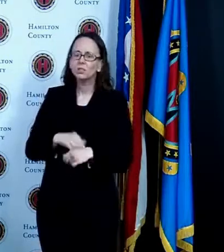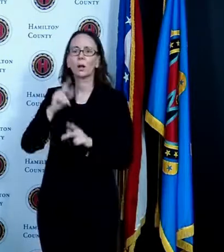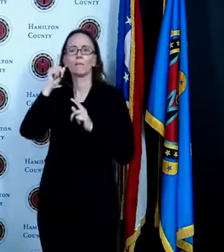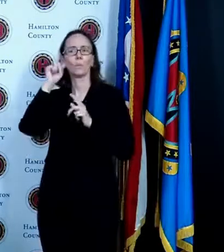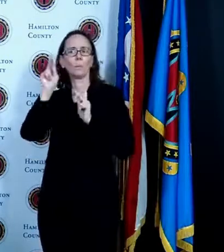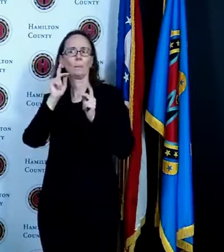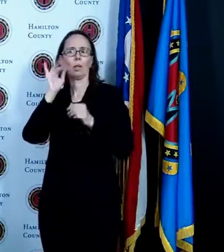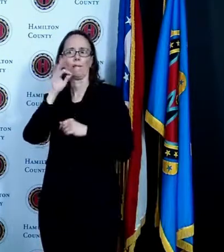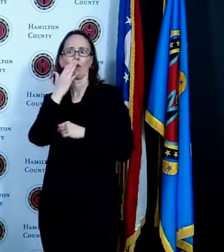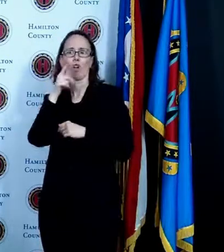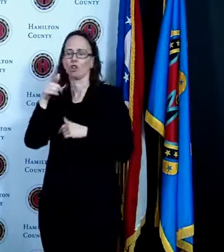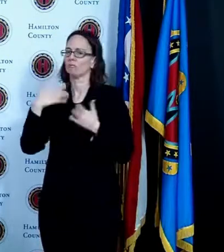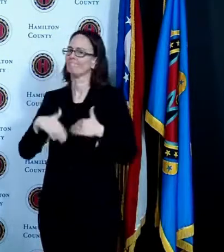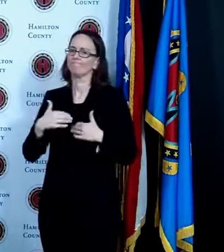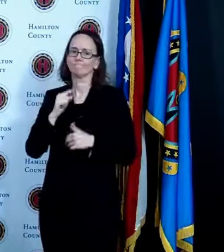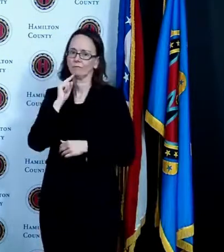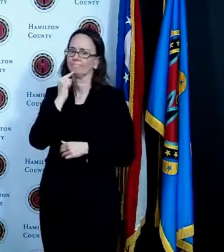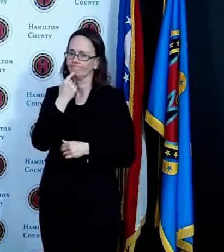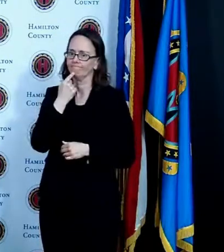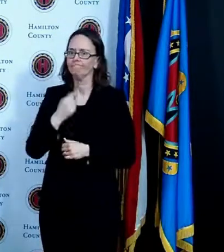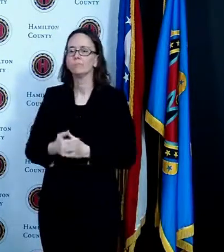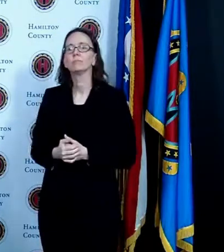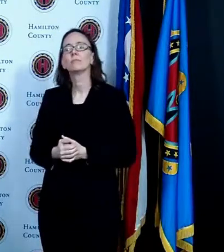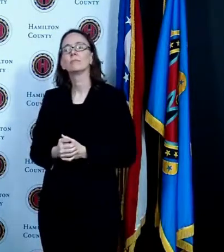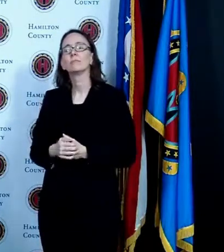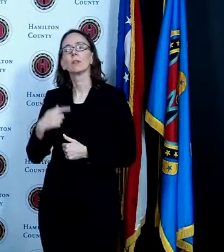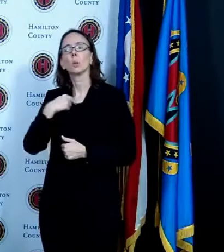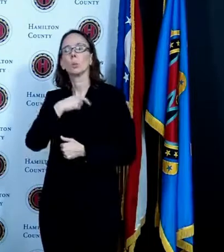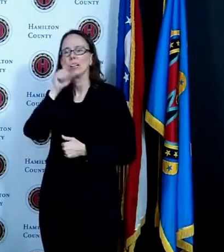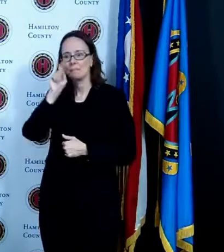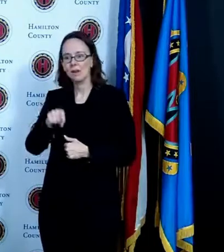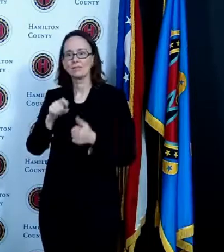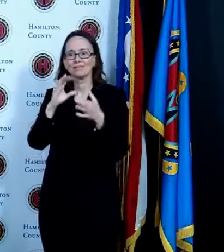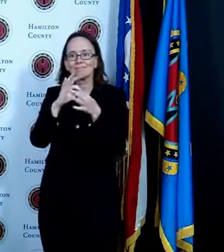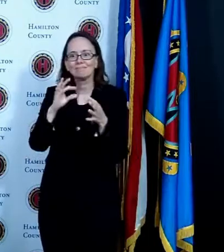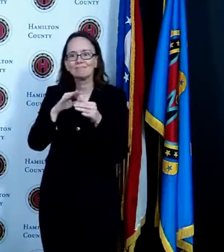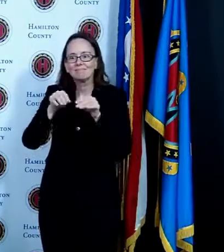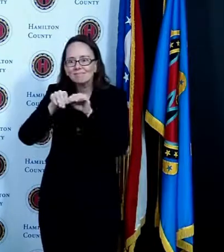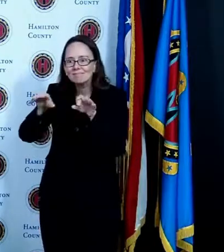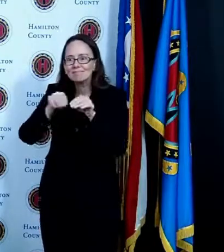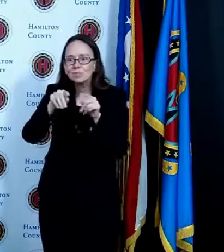messaging out particularly to those communities to make sure they know what